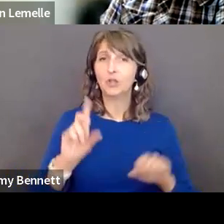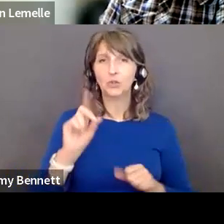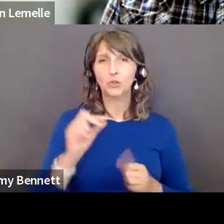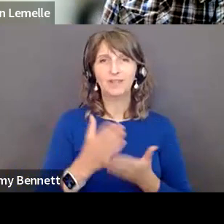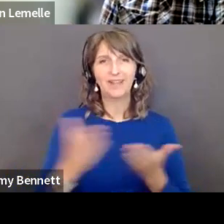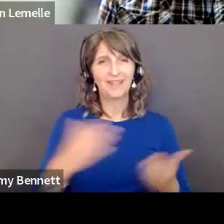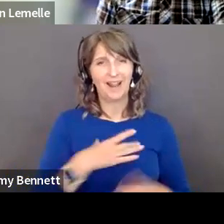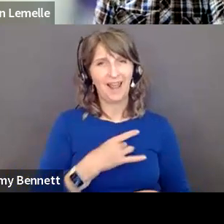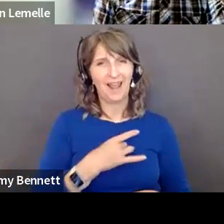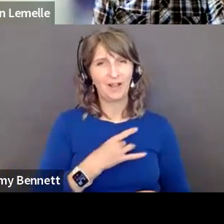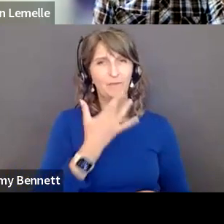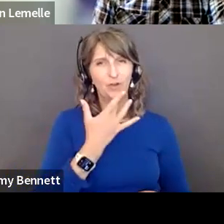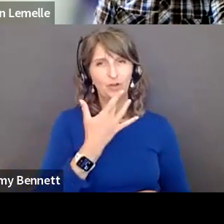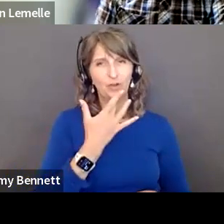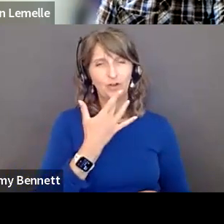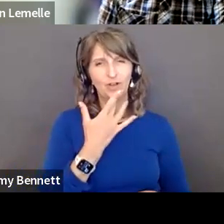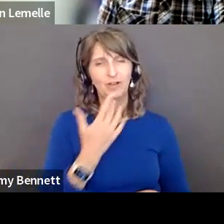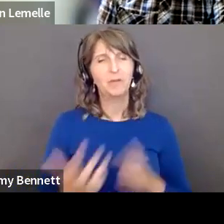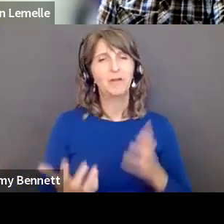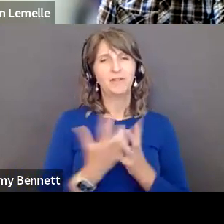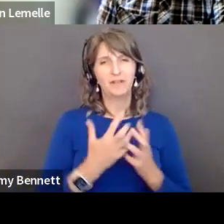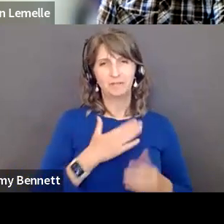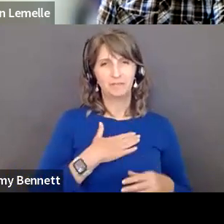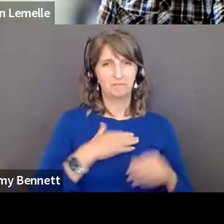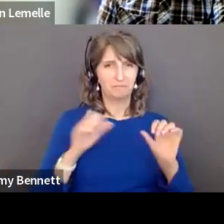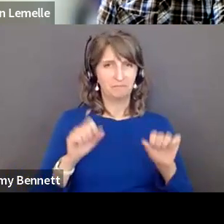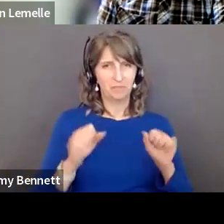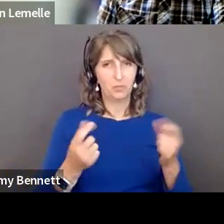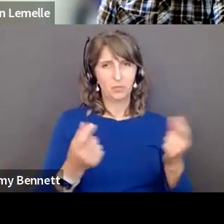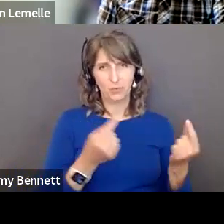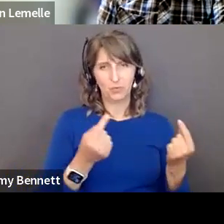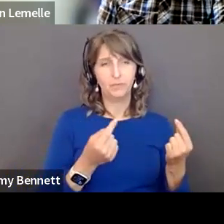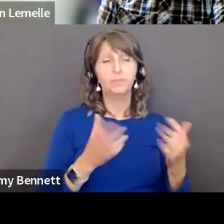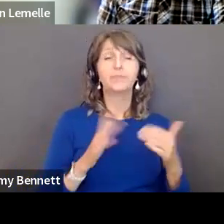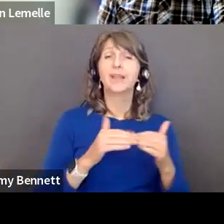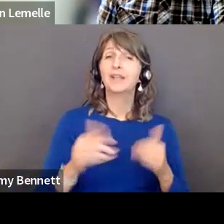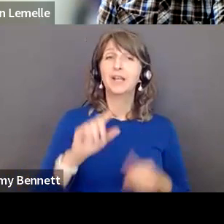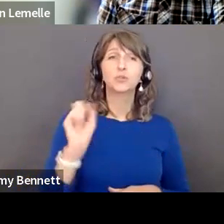But that fit who I am now. And I think that's really fantastic. The next question that we have.